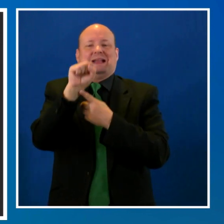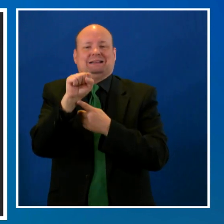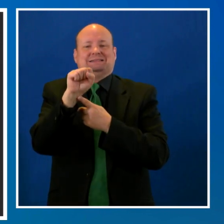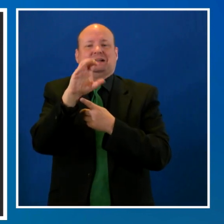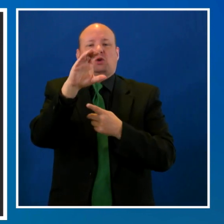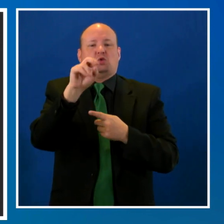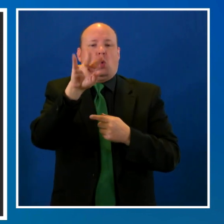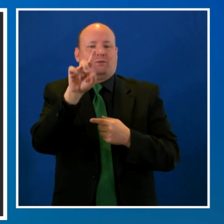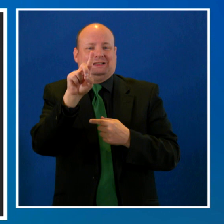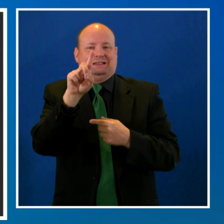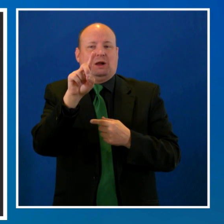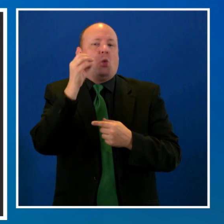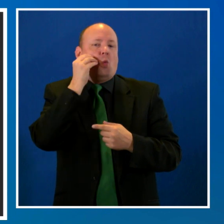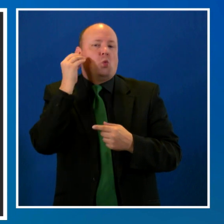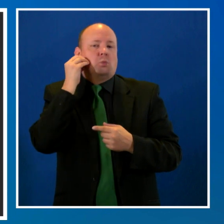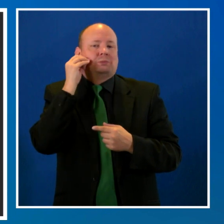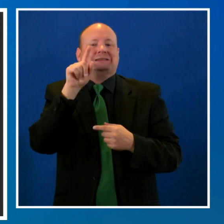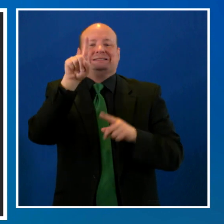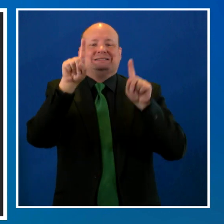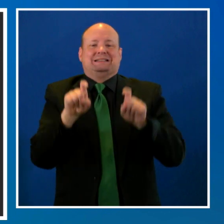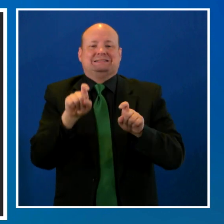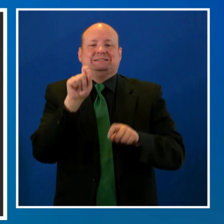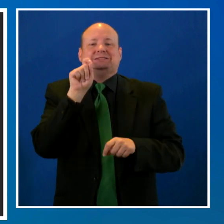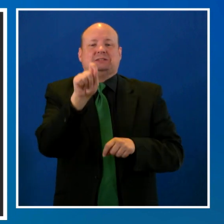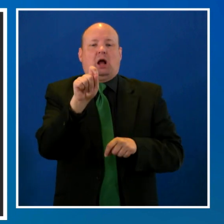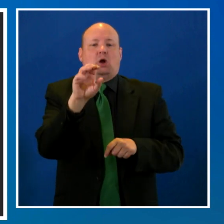If you're already ordering from this site, you can do it again.